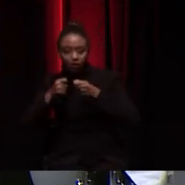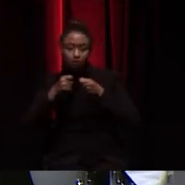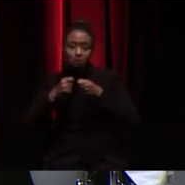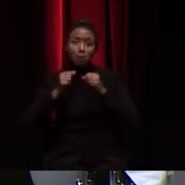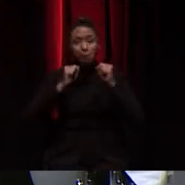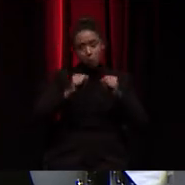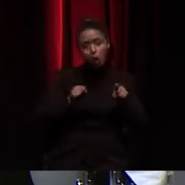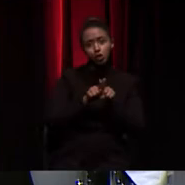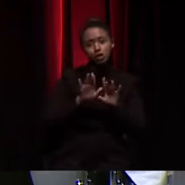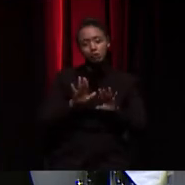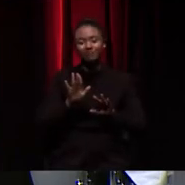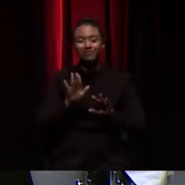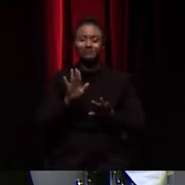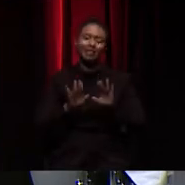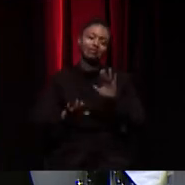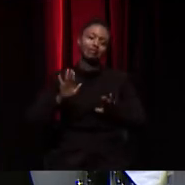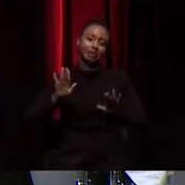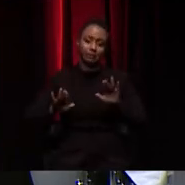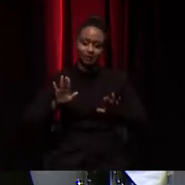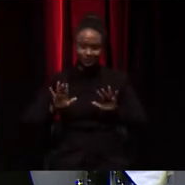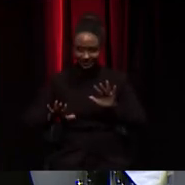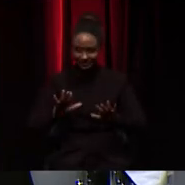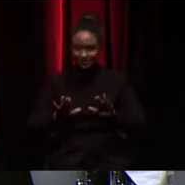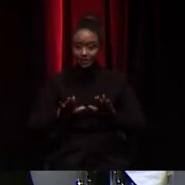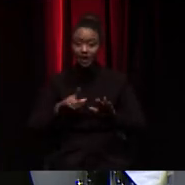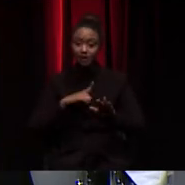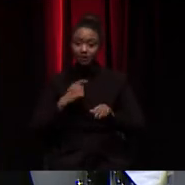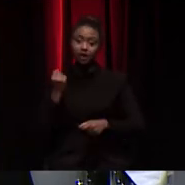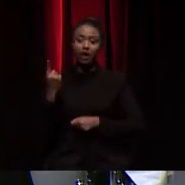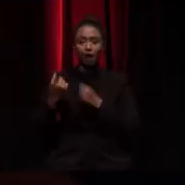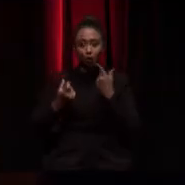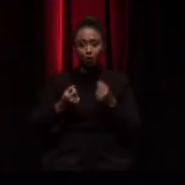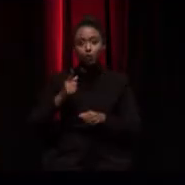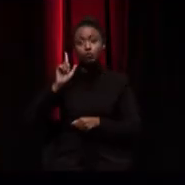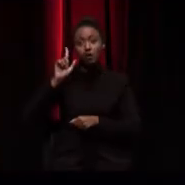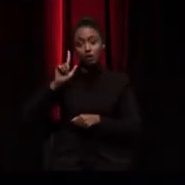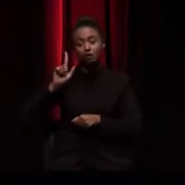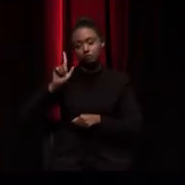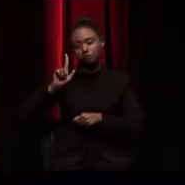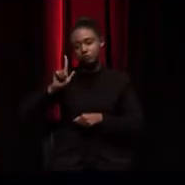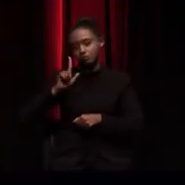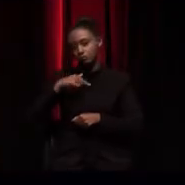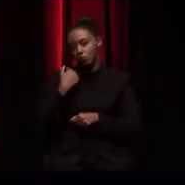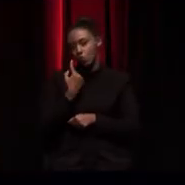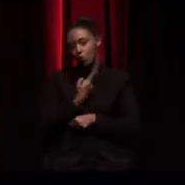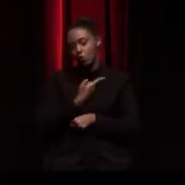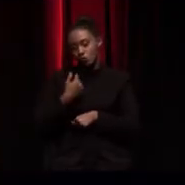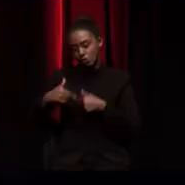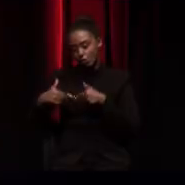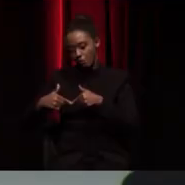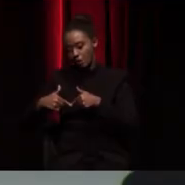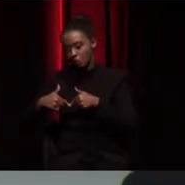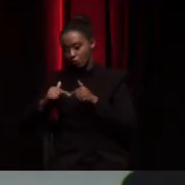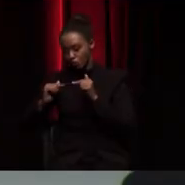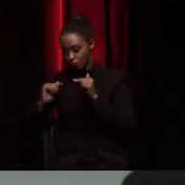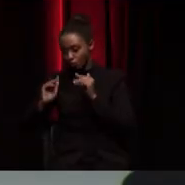It depends on the case. There are some work models we develop for the brands in accordance with